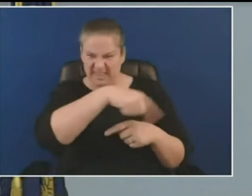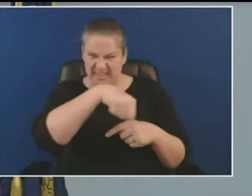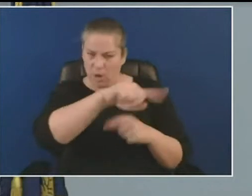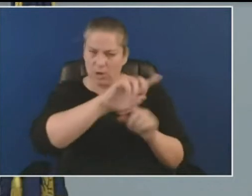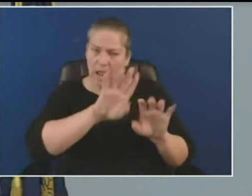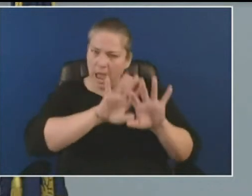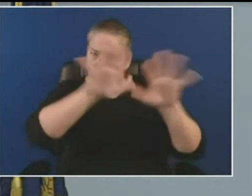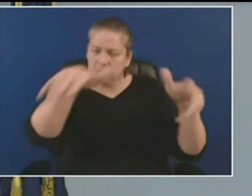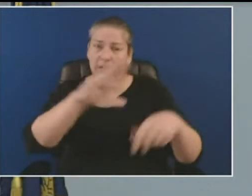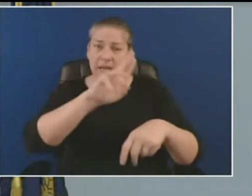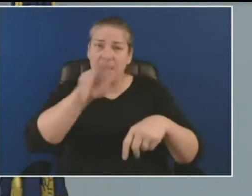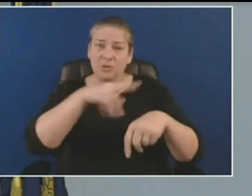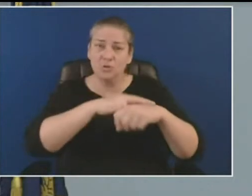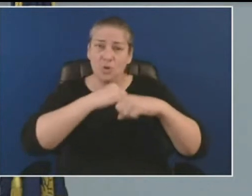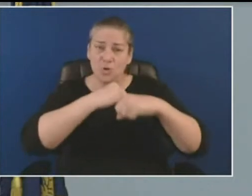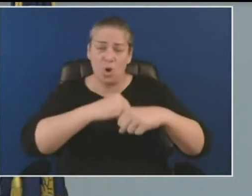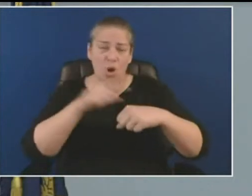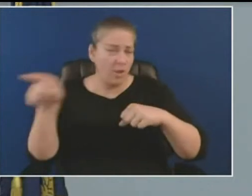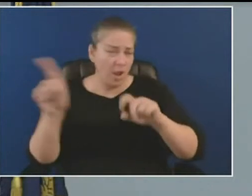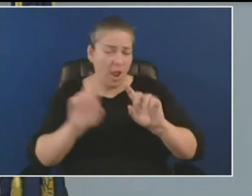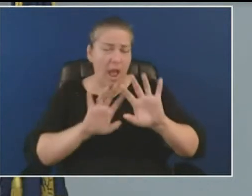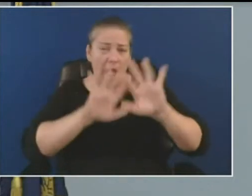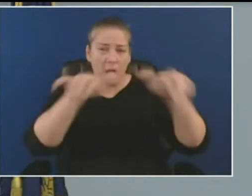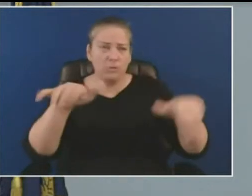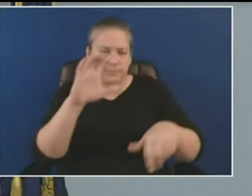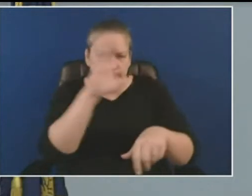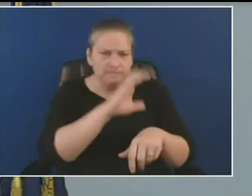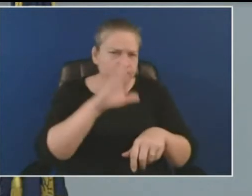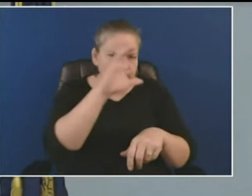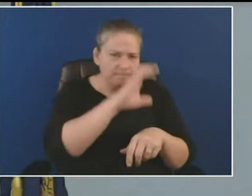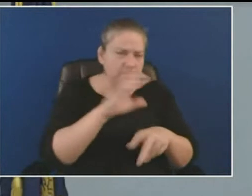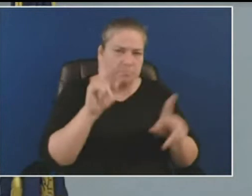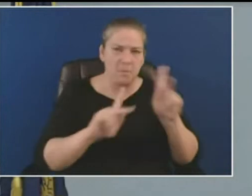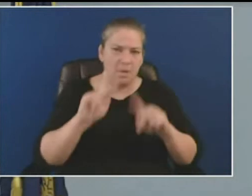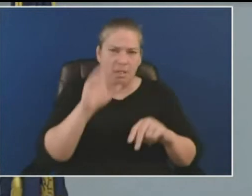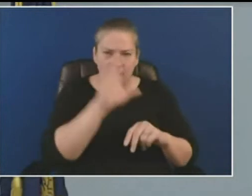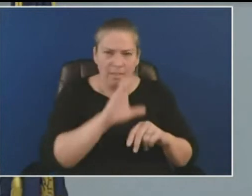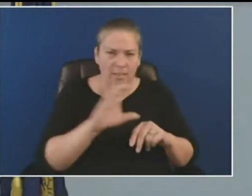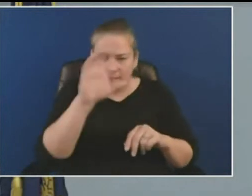door to door in your community. For those that you are concerned about right now,